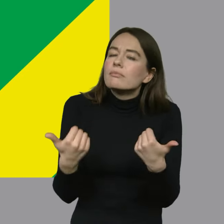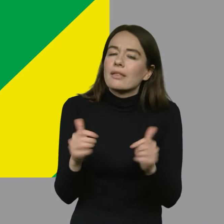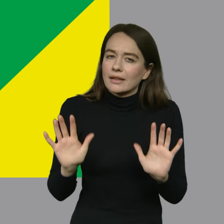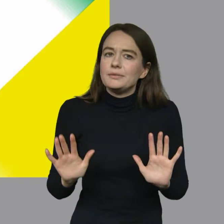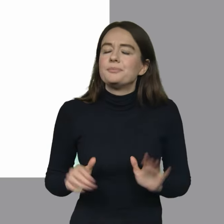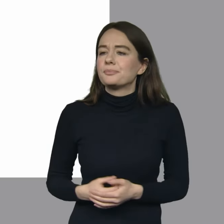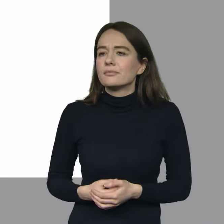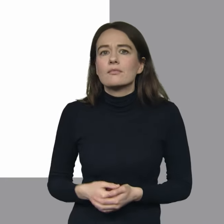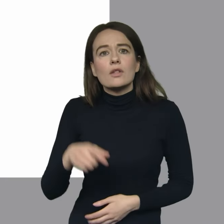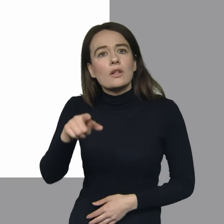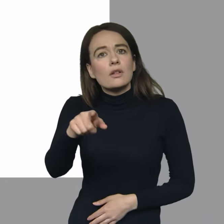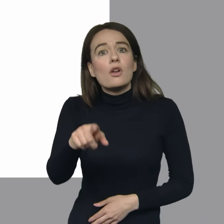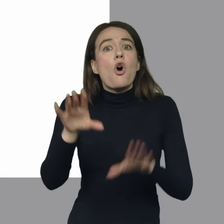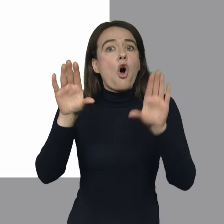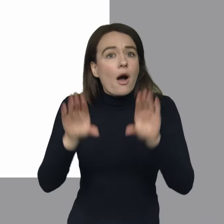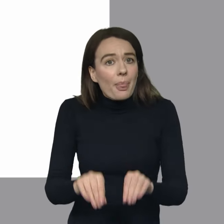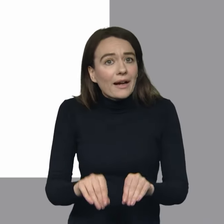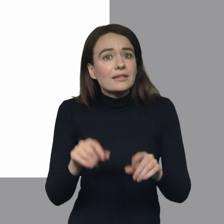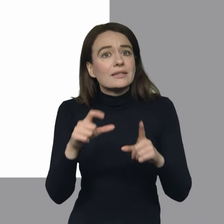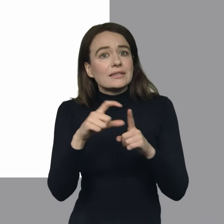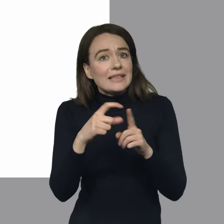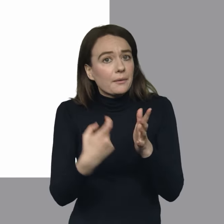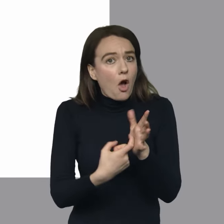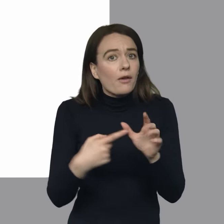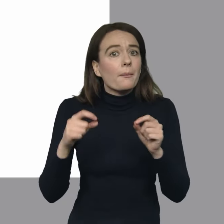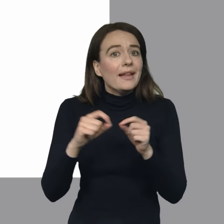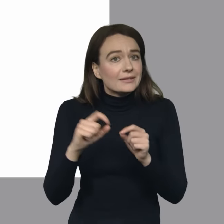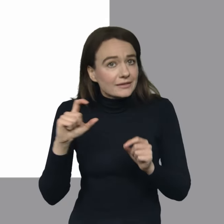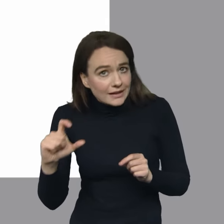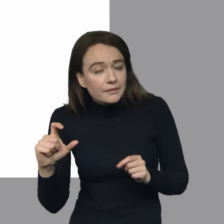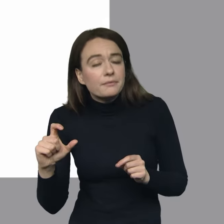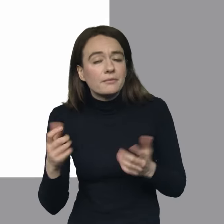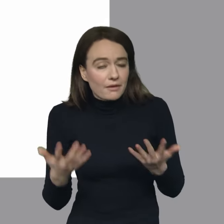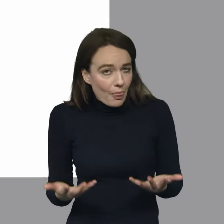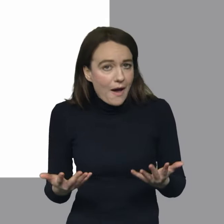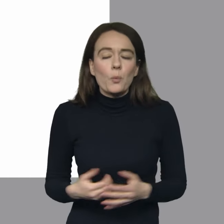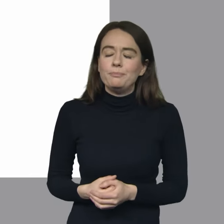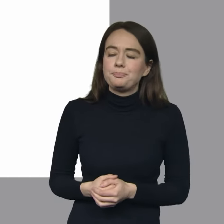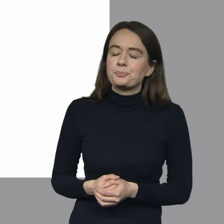Now that you've completed a primary survey using D R A, B C,